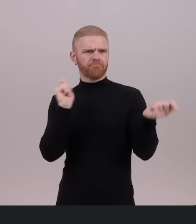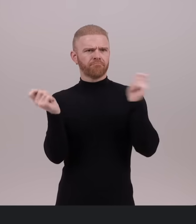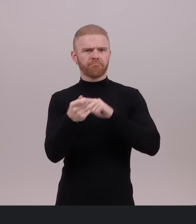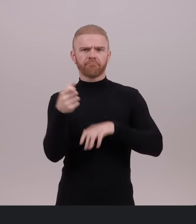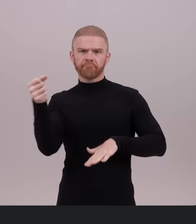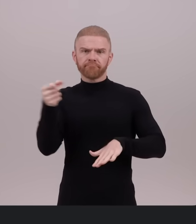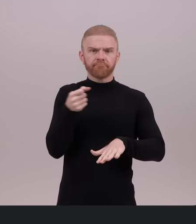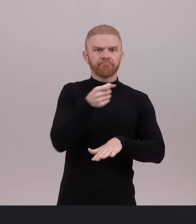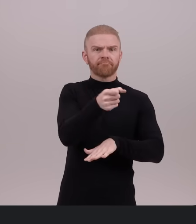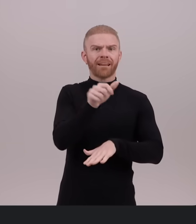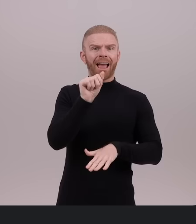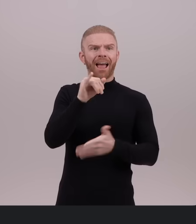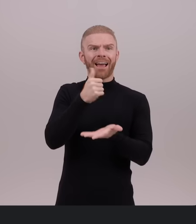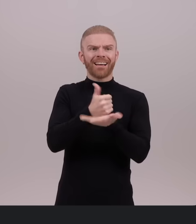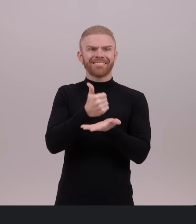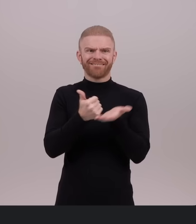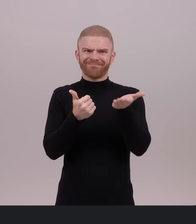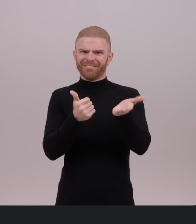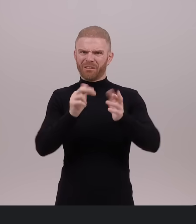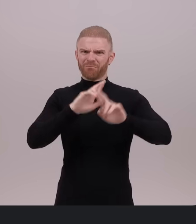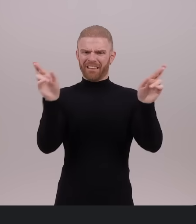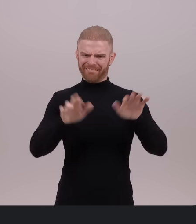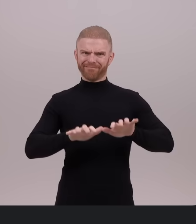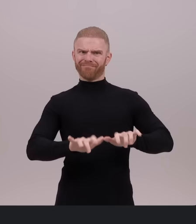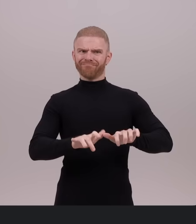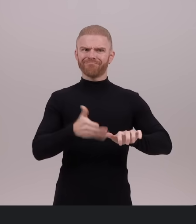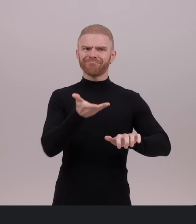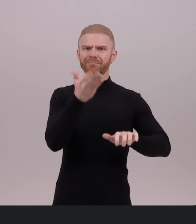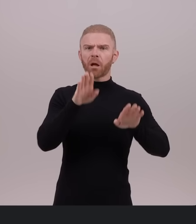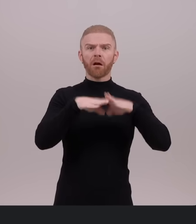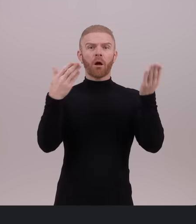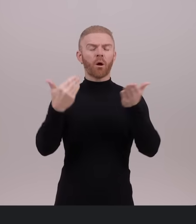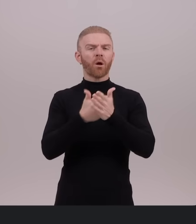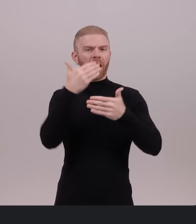at your fingertips, unlocking a new era of interactivity